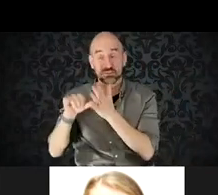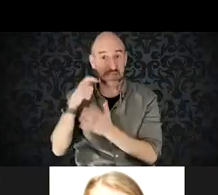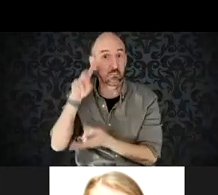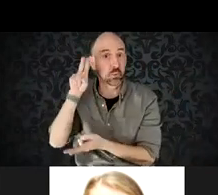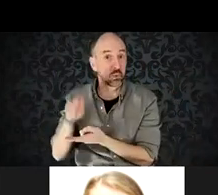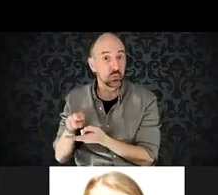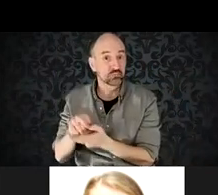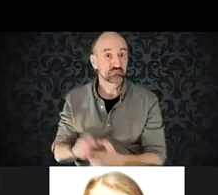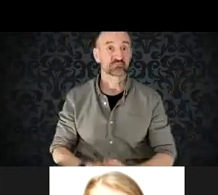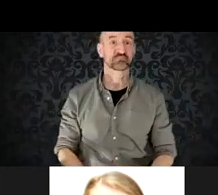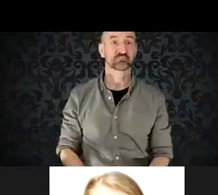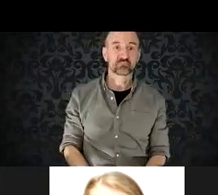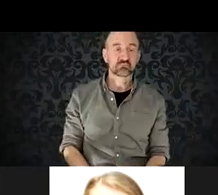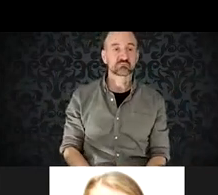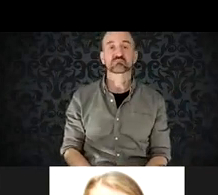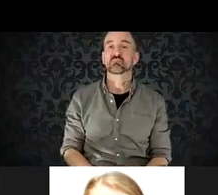history and parental age when predicting mental